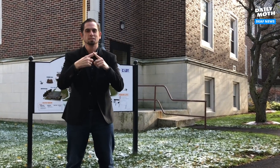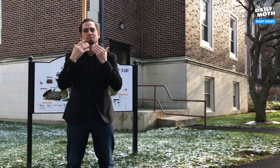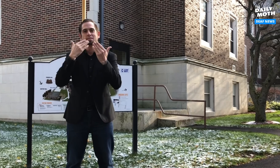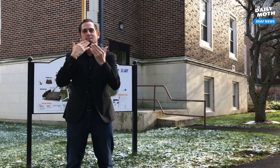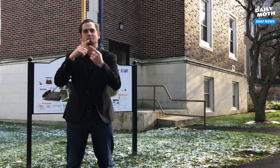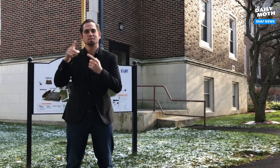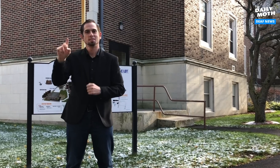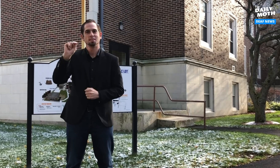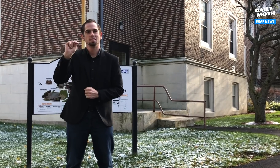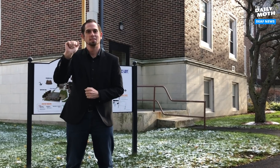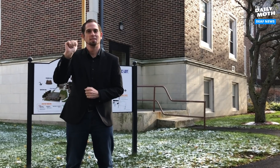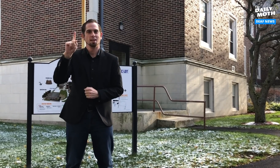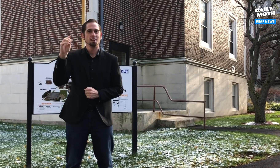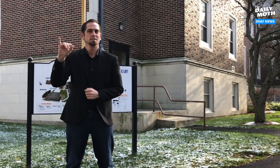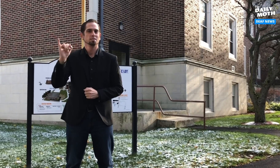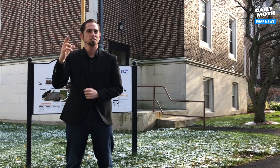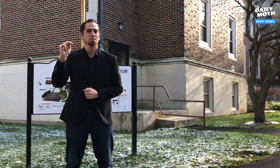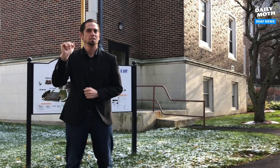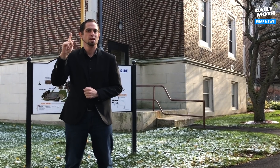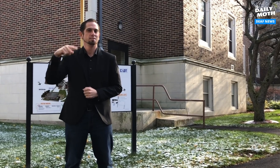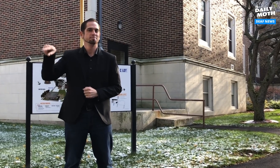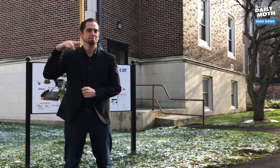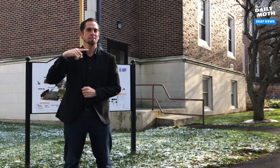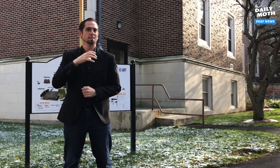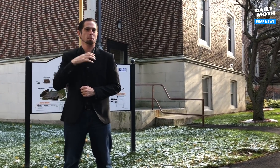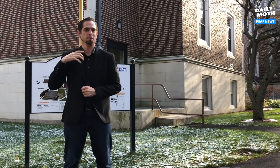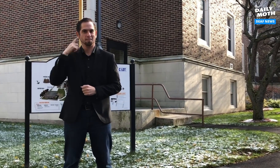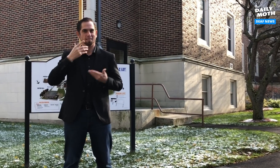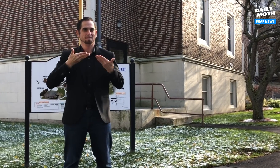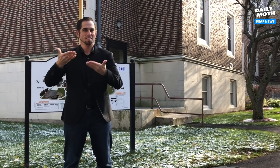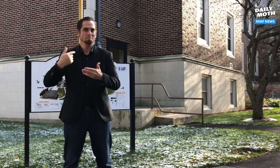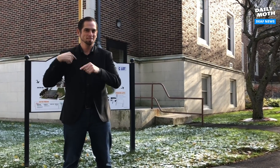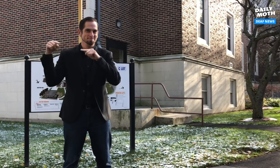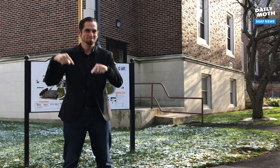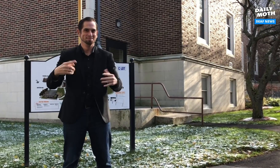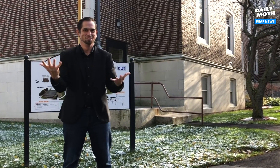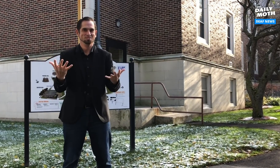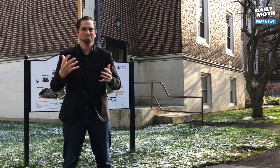I also want to thank NAD and Jr. NAD committees for inviting me here!